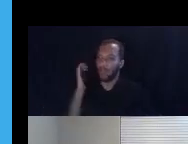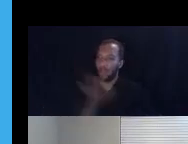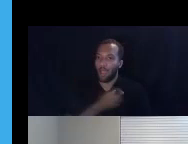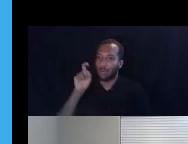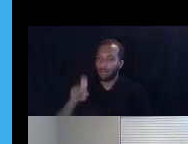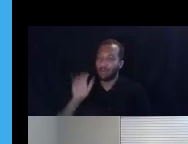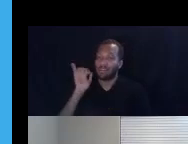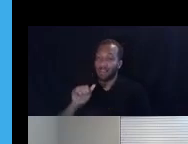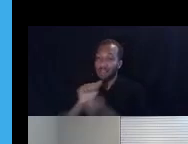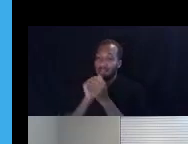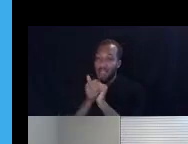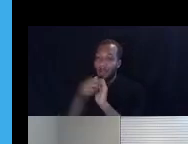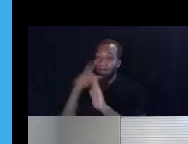That's where the money is allocated.